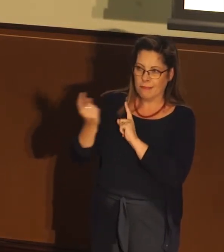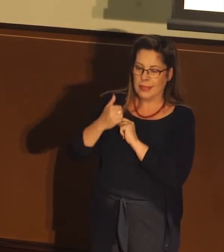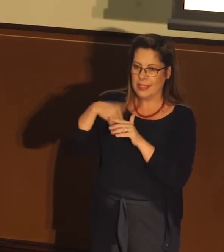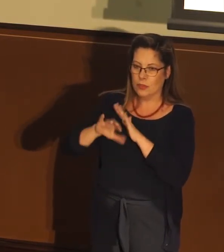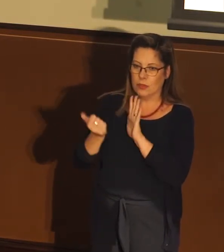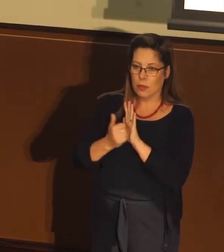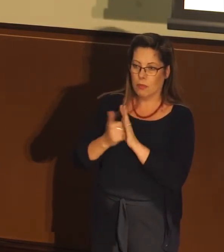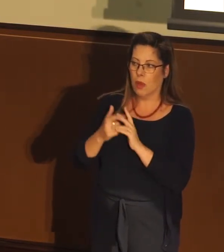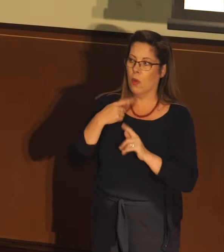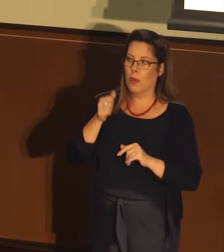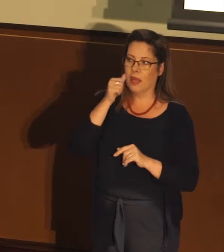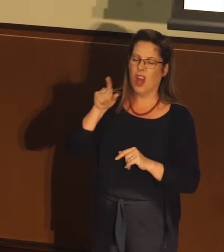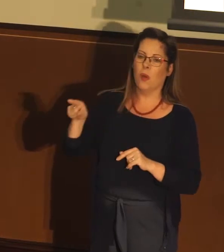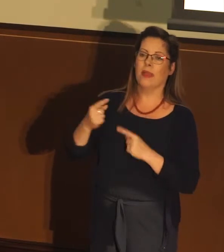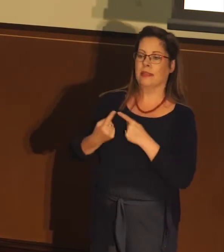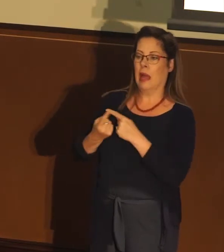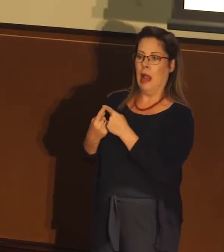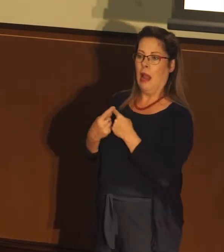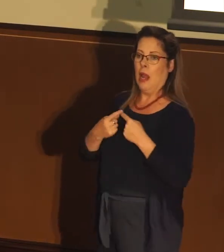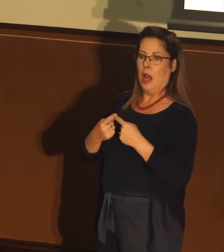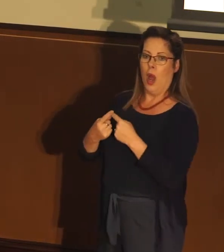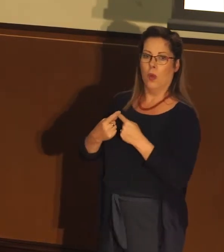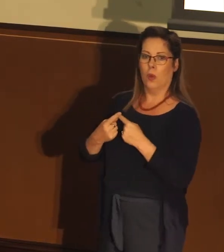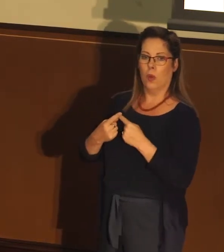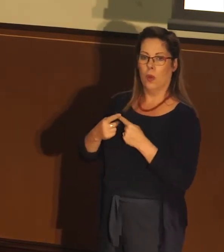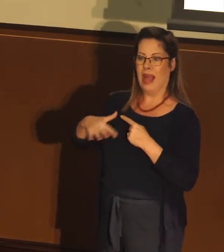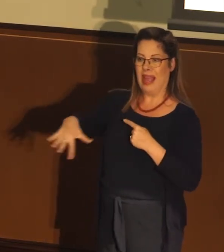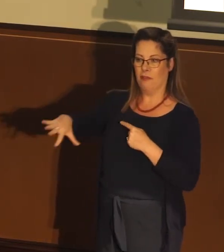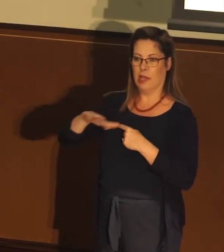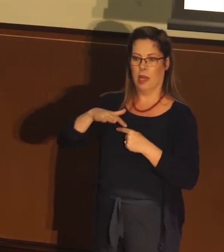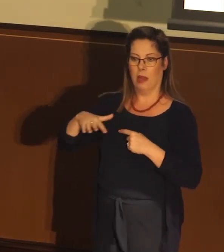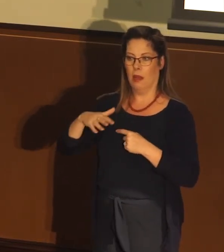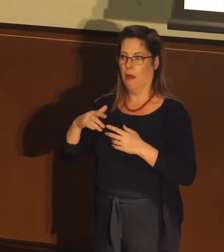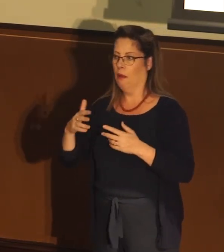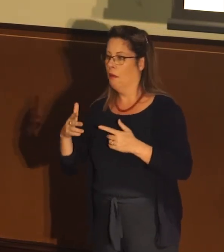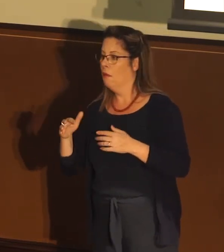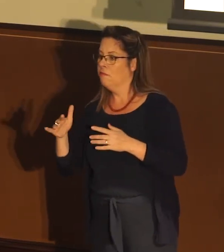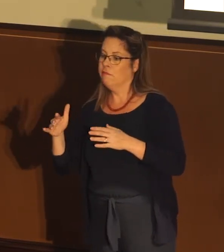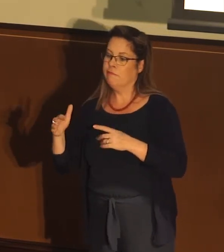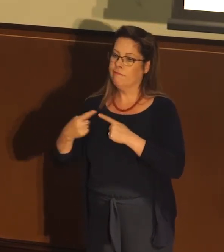handyman who...or handywoman. 'Cause we've got a very big...